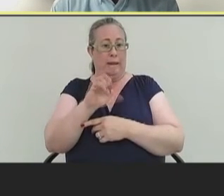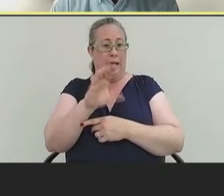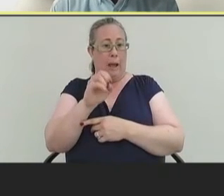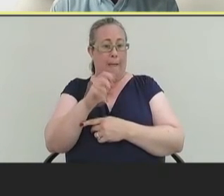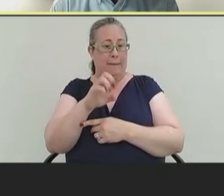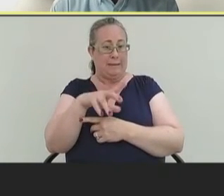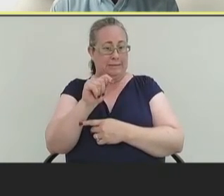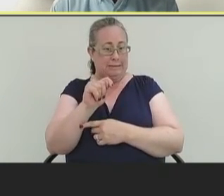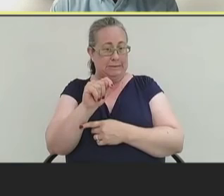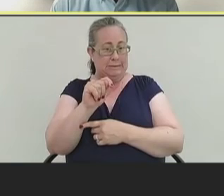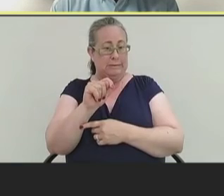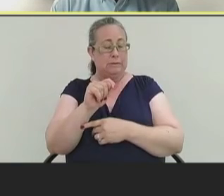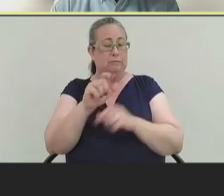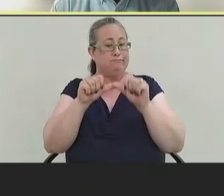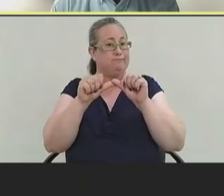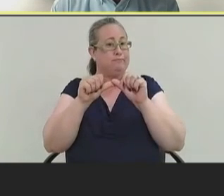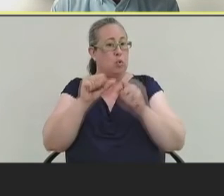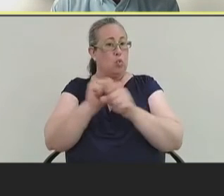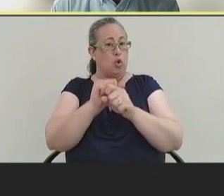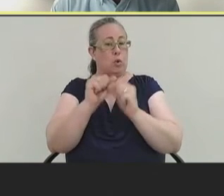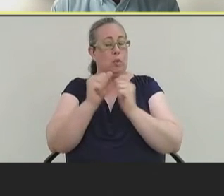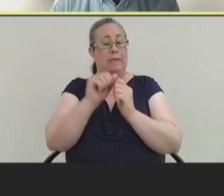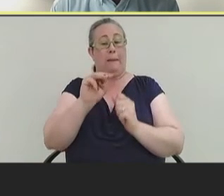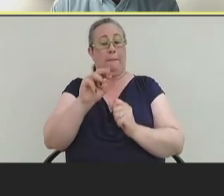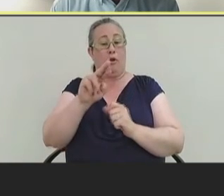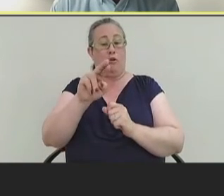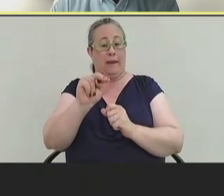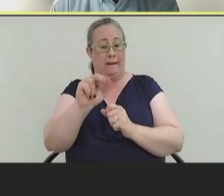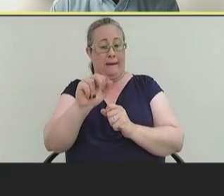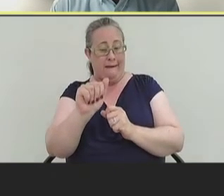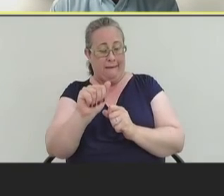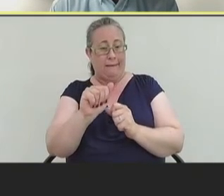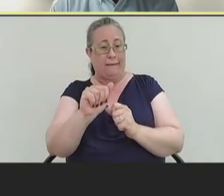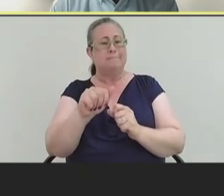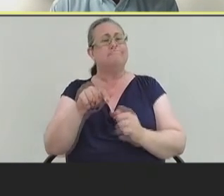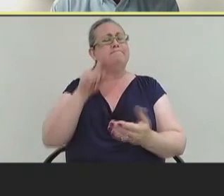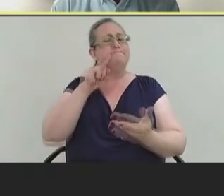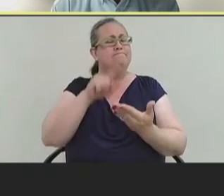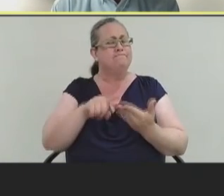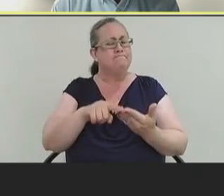development work with mRNA, we explore these new technologies while continuing